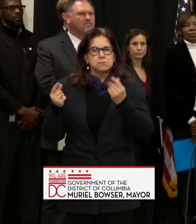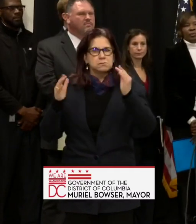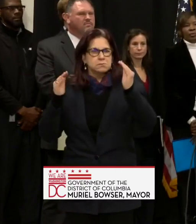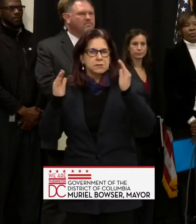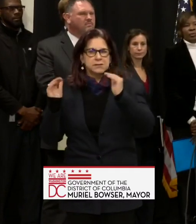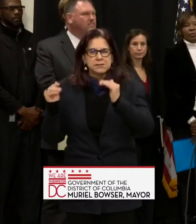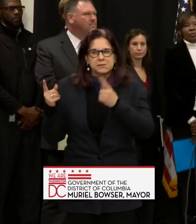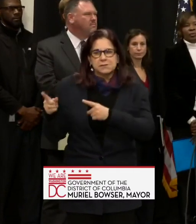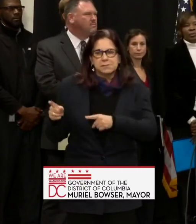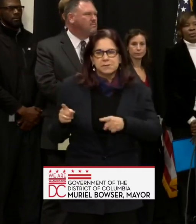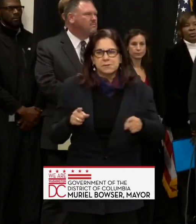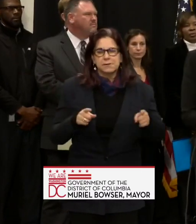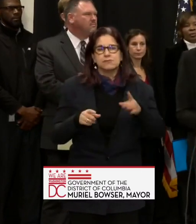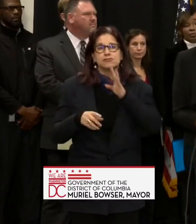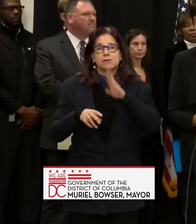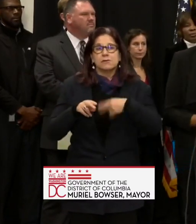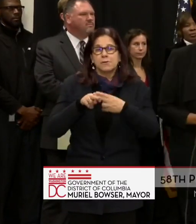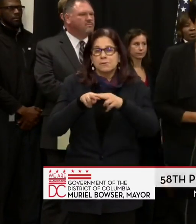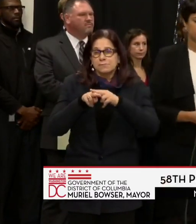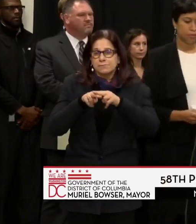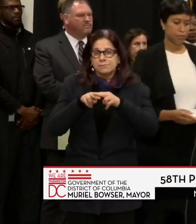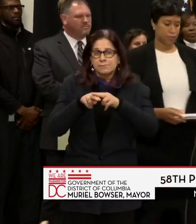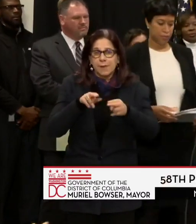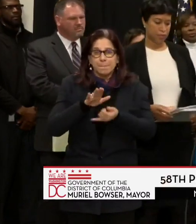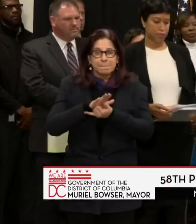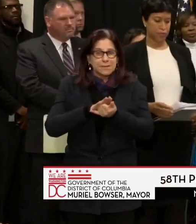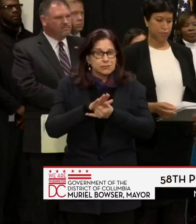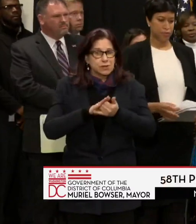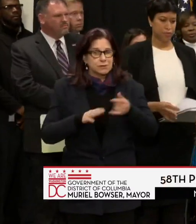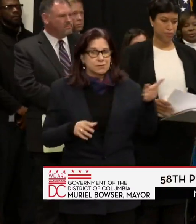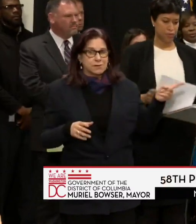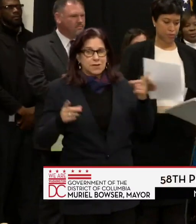DIRECTOR GELDART? >> THANK YOU, MAYOR.